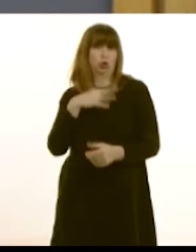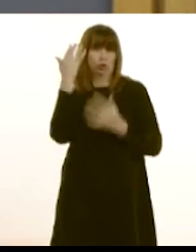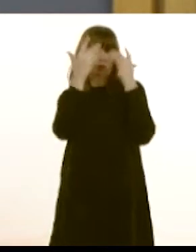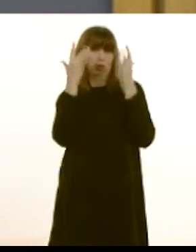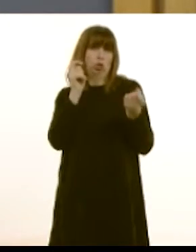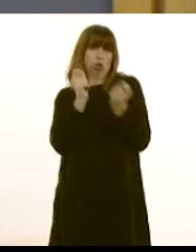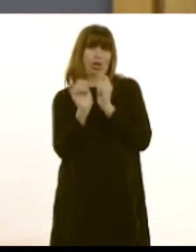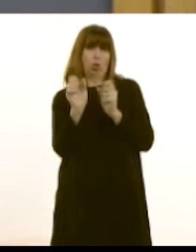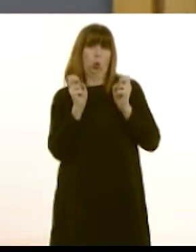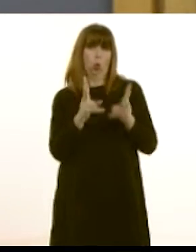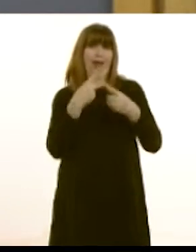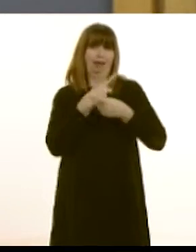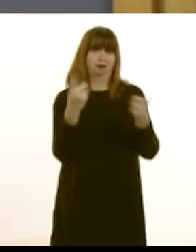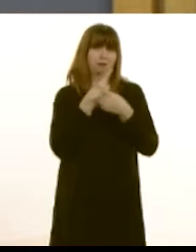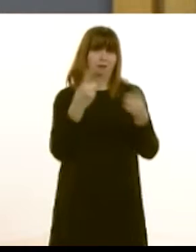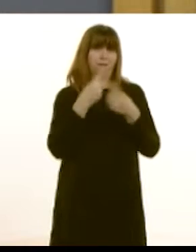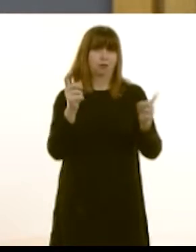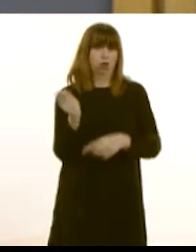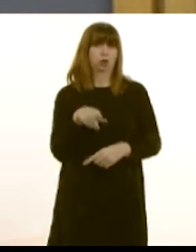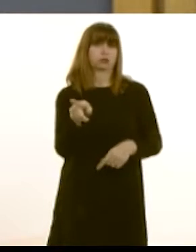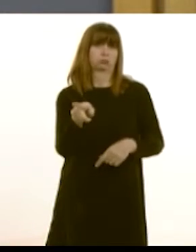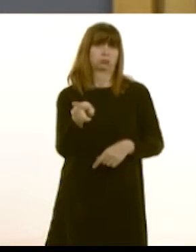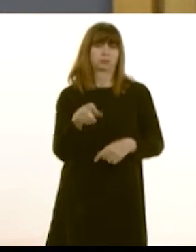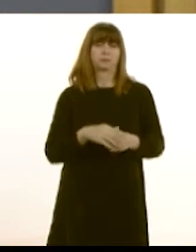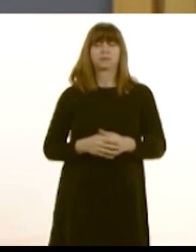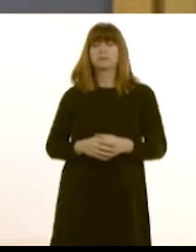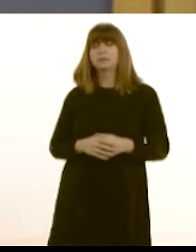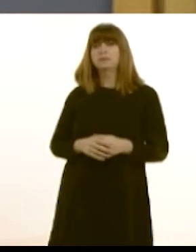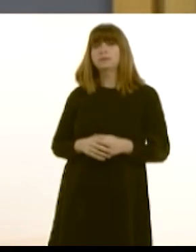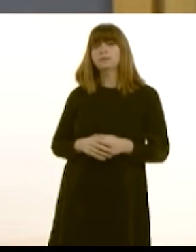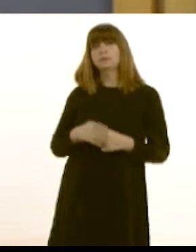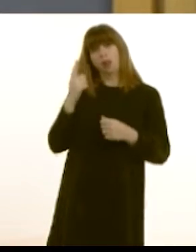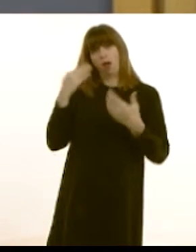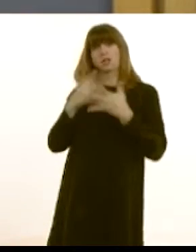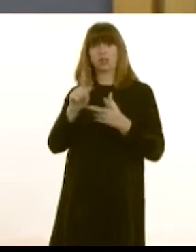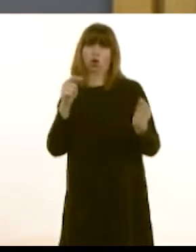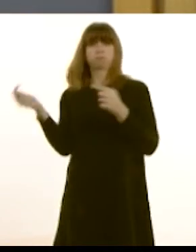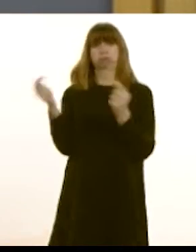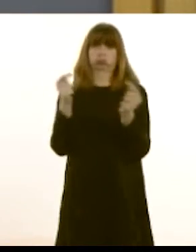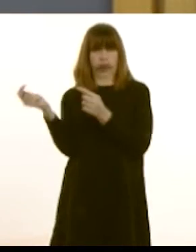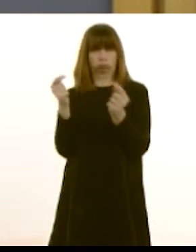Leanne Wood: Now, moving on from last night, can you outline to us what contingency planning